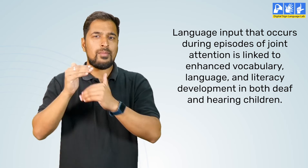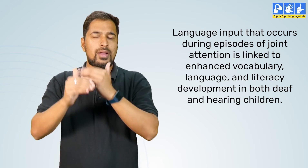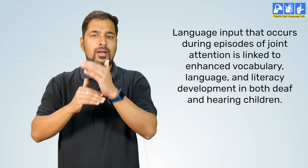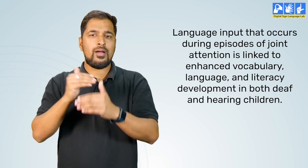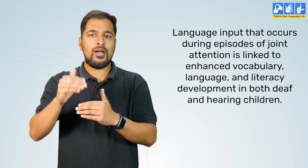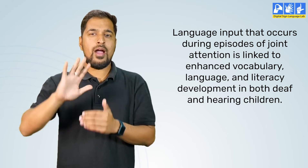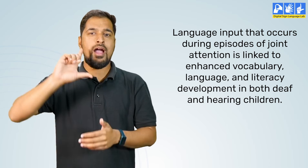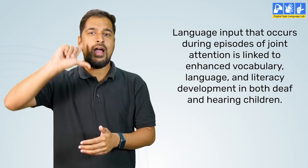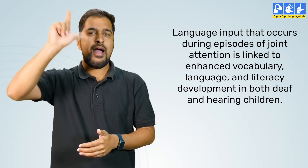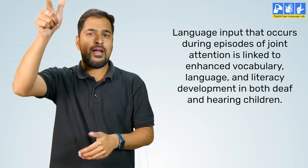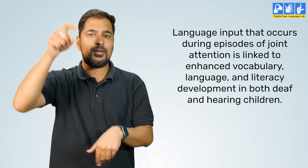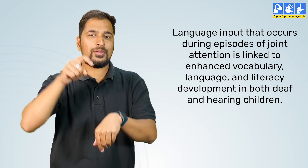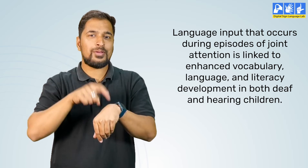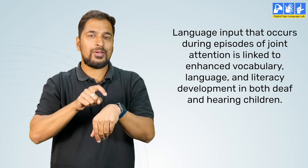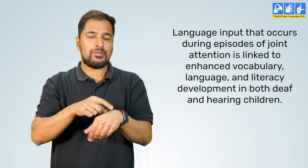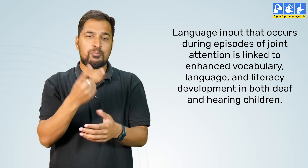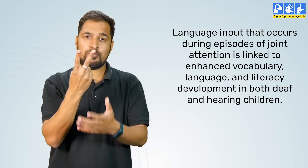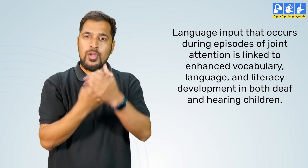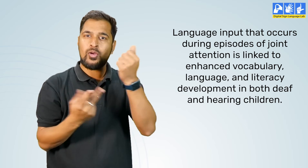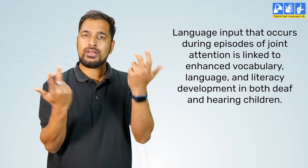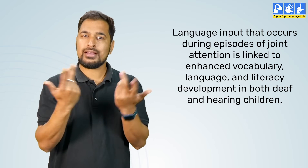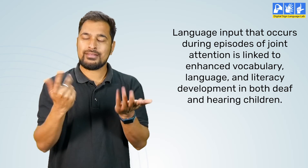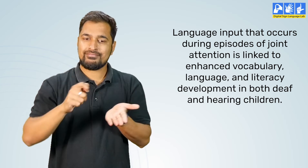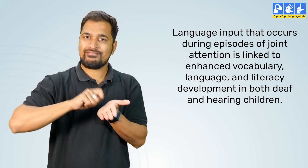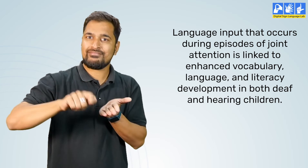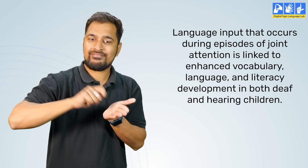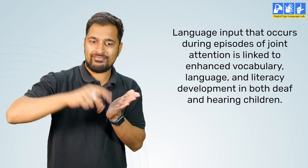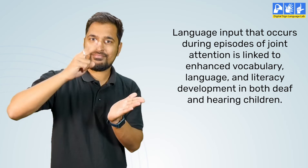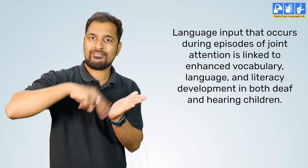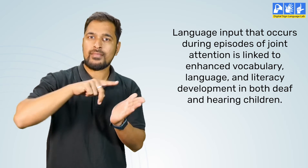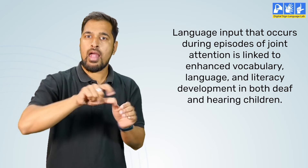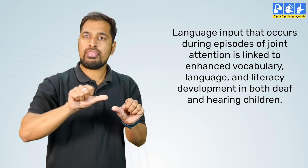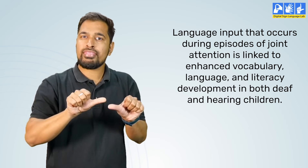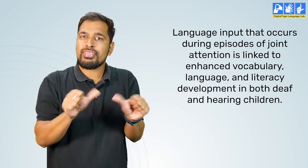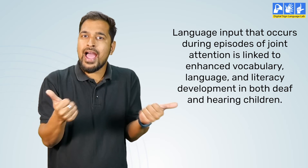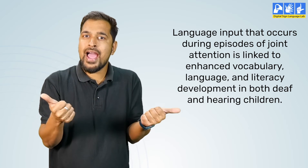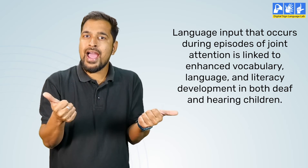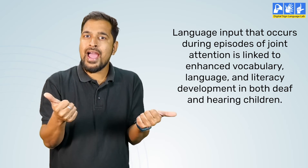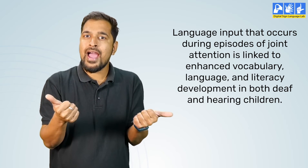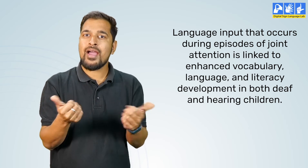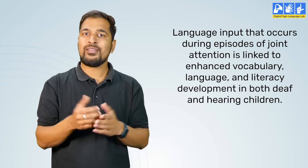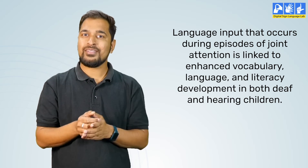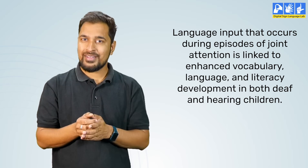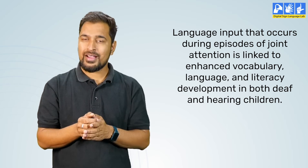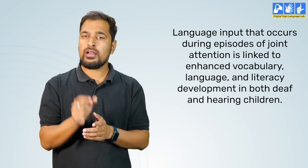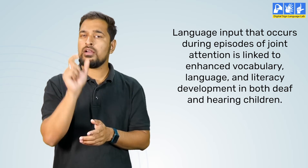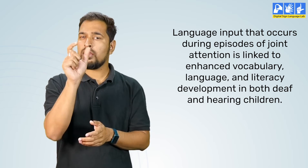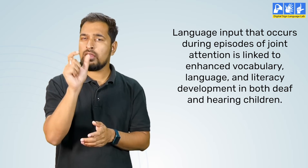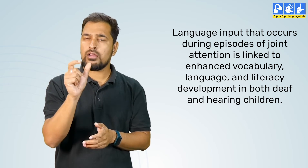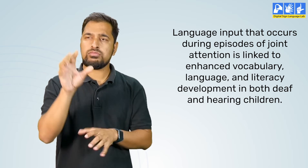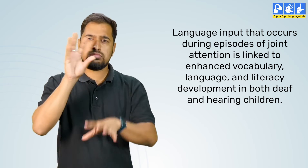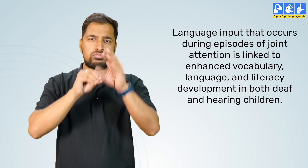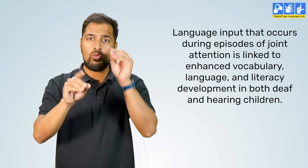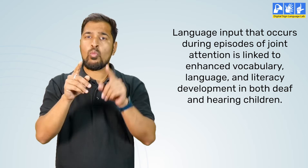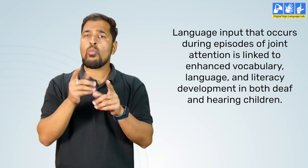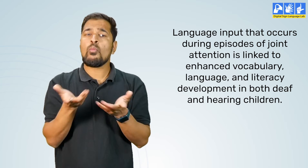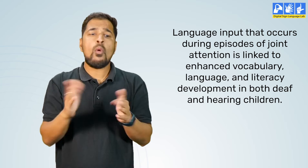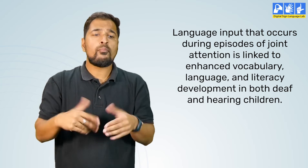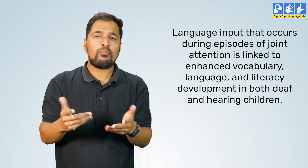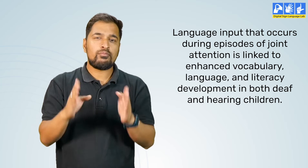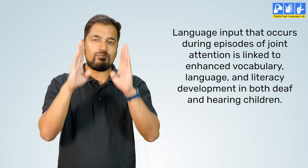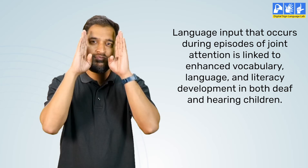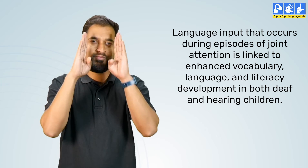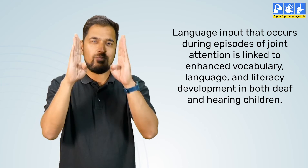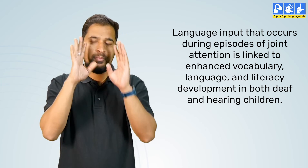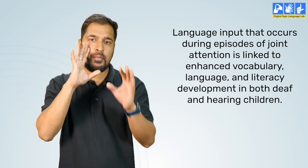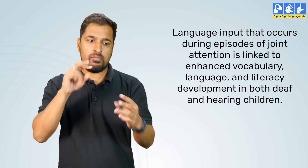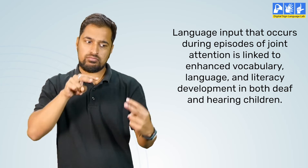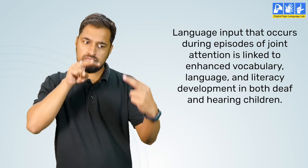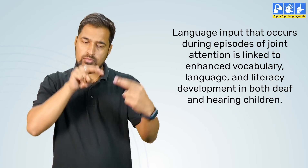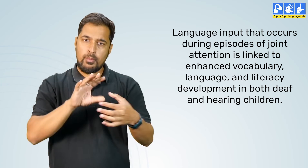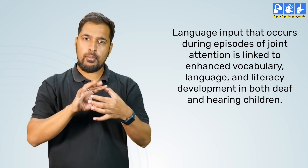it grows their vocabulary, language and literacy in the child by joint attention and eye gaze.